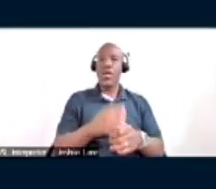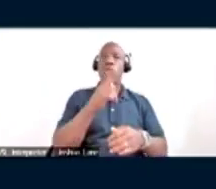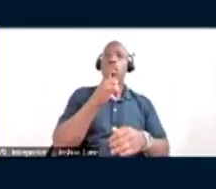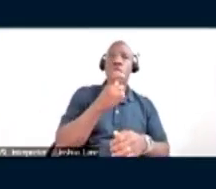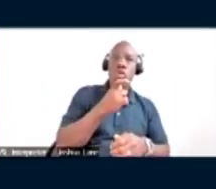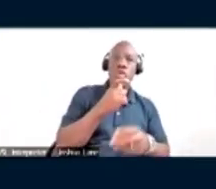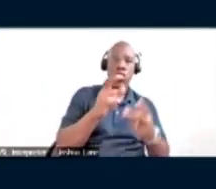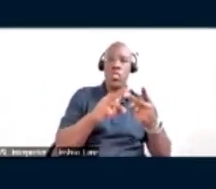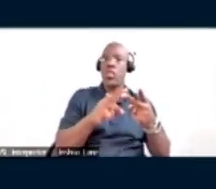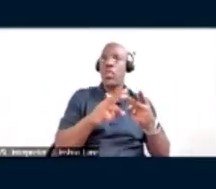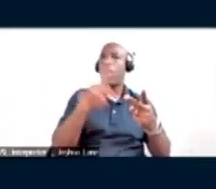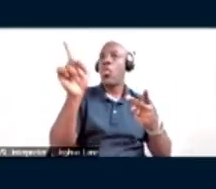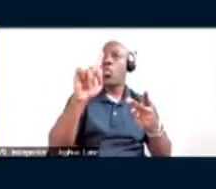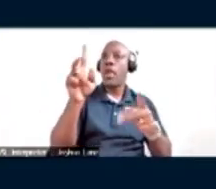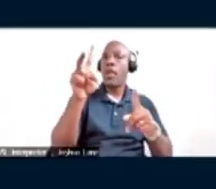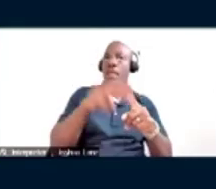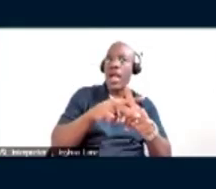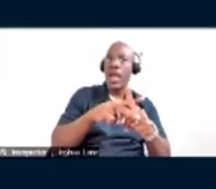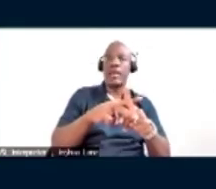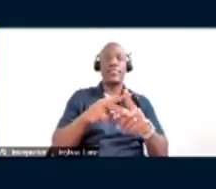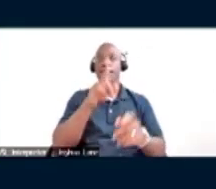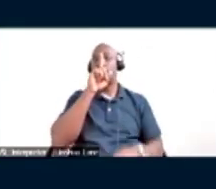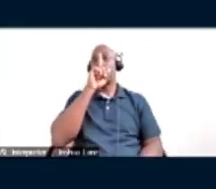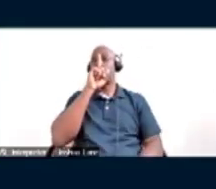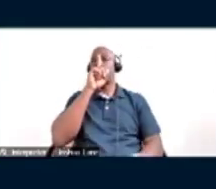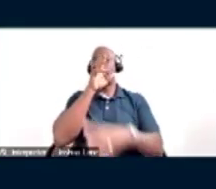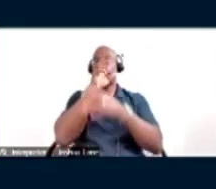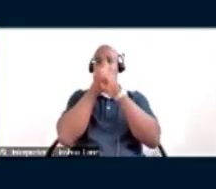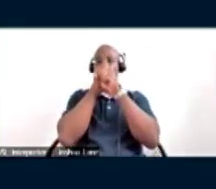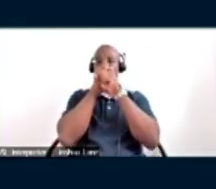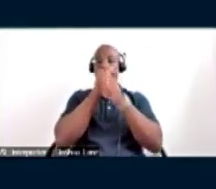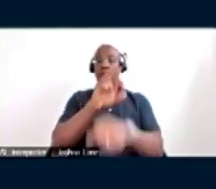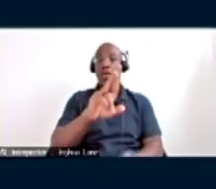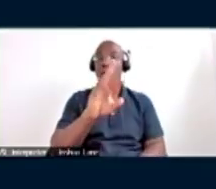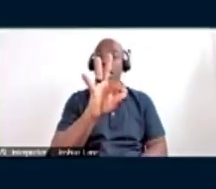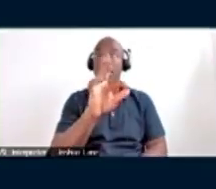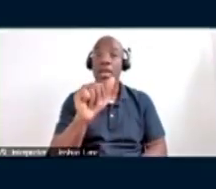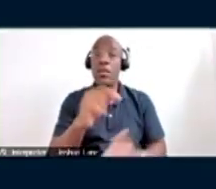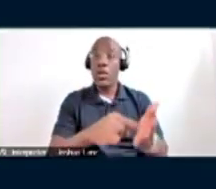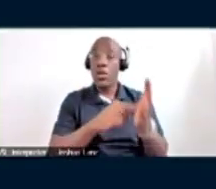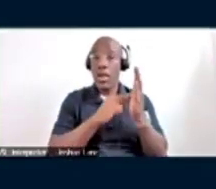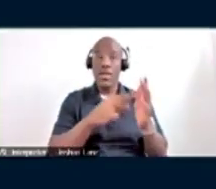So, the RFA requires that the applicants write the abstract,